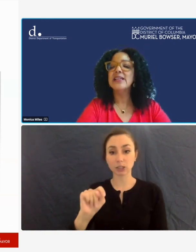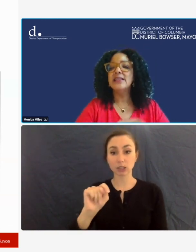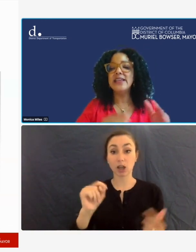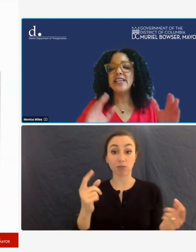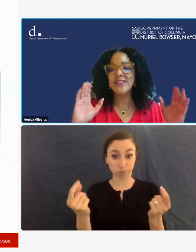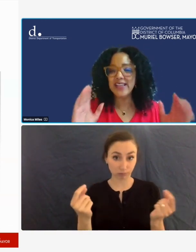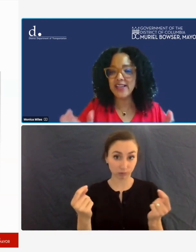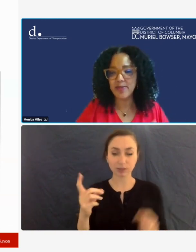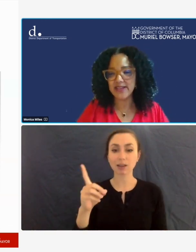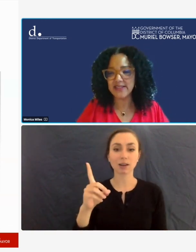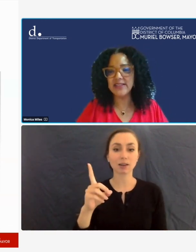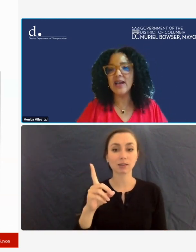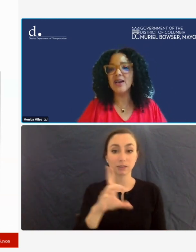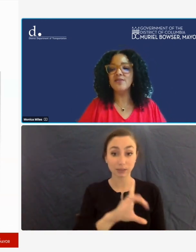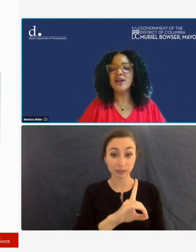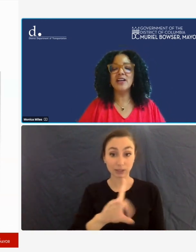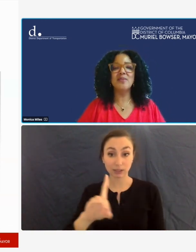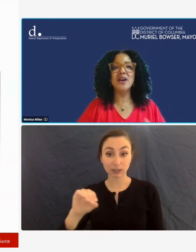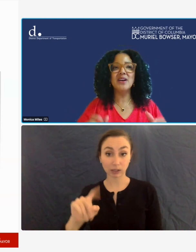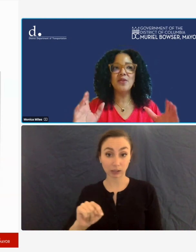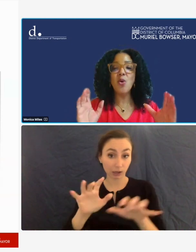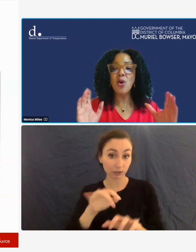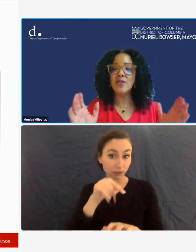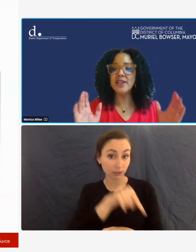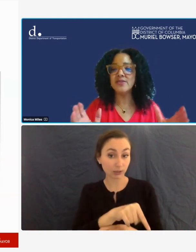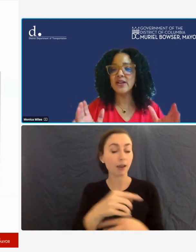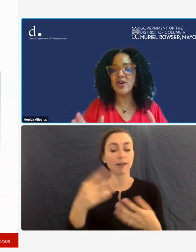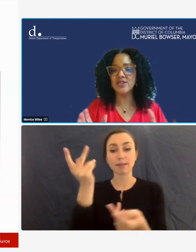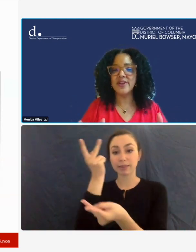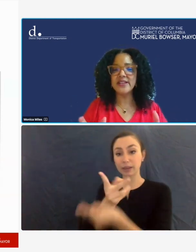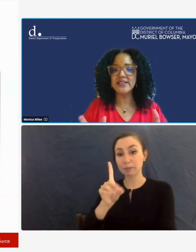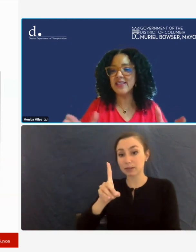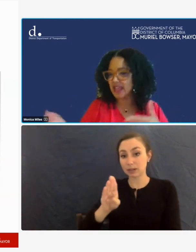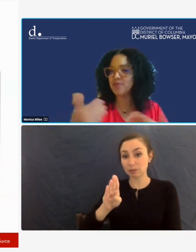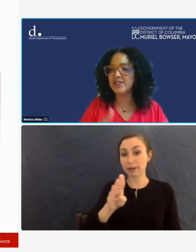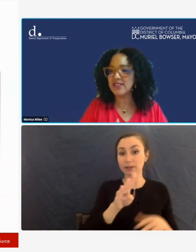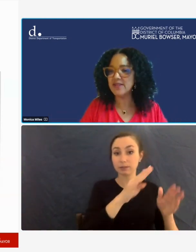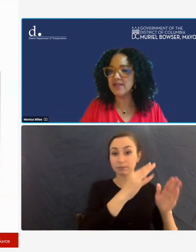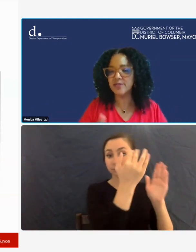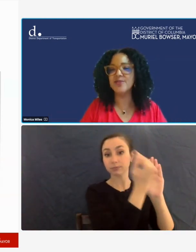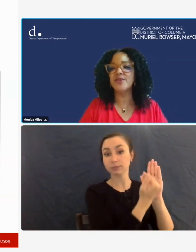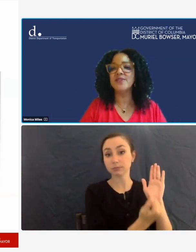they keep a database of um of all the indirect cost rates that have been submitted and approved